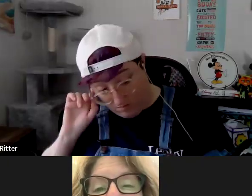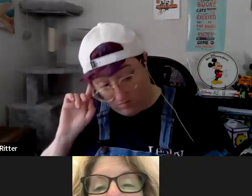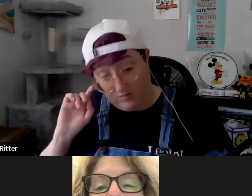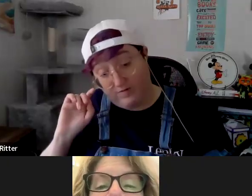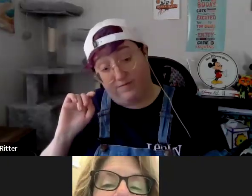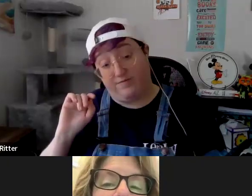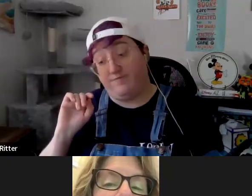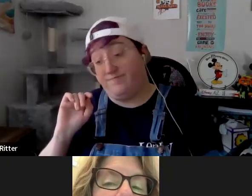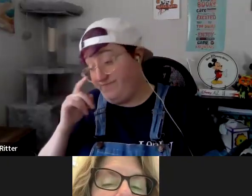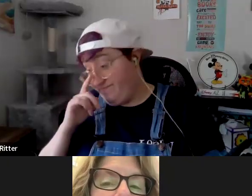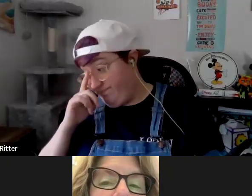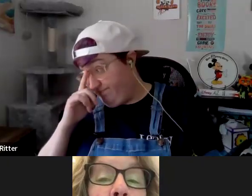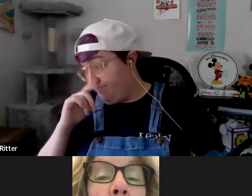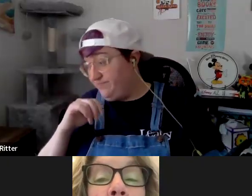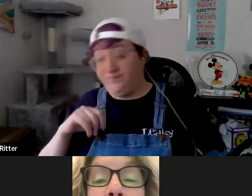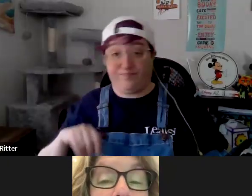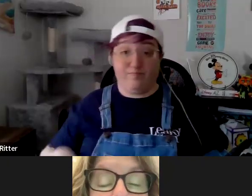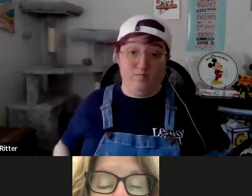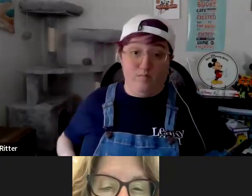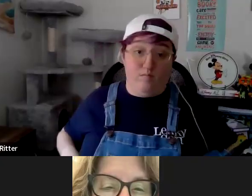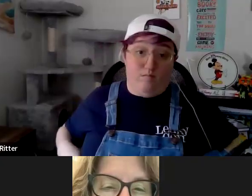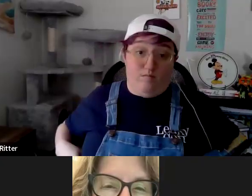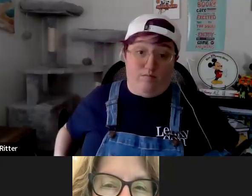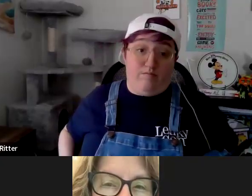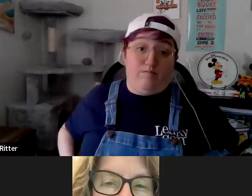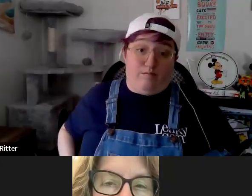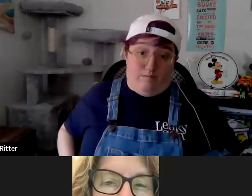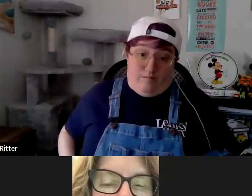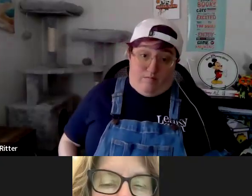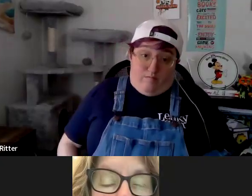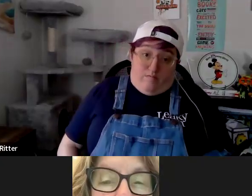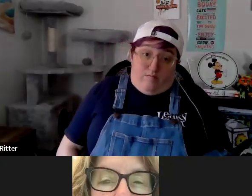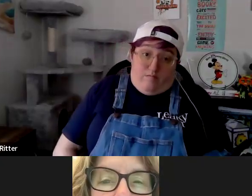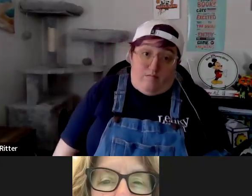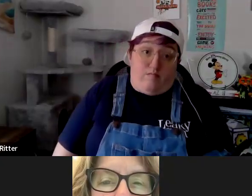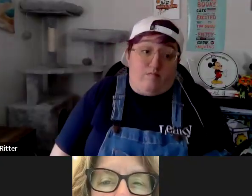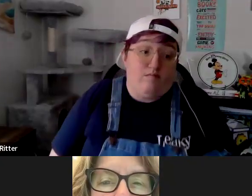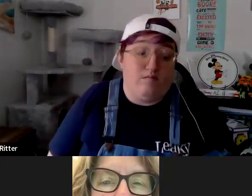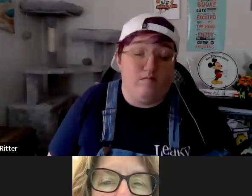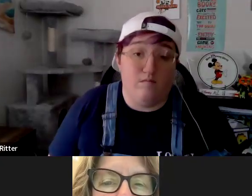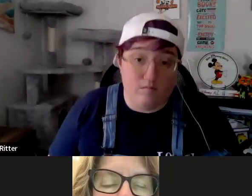Carolyn Grawi: you know, at the Federal level. Just say, keep going with it, you know, and then we don't have to return money, and we'll just keep going.